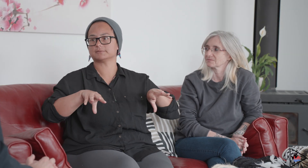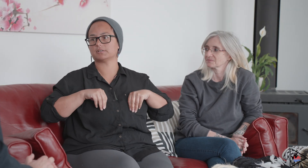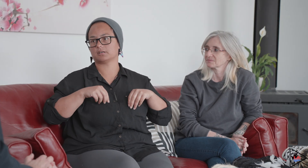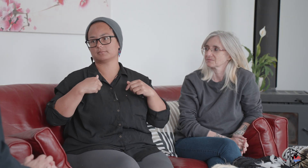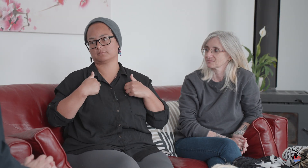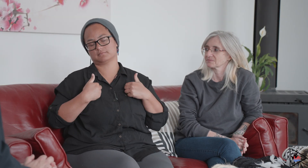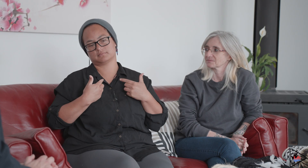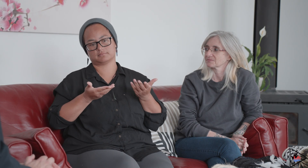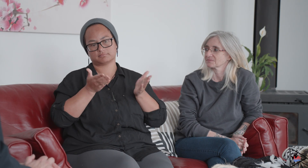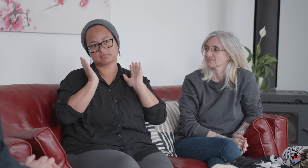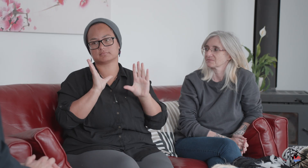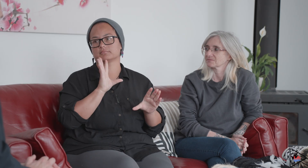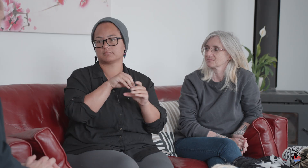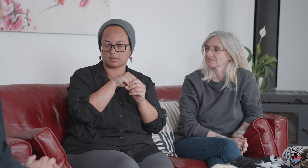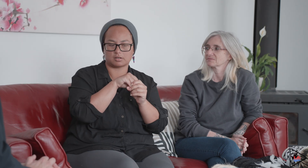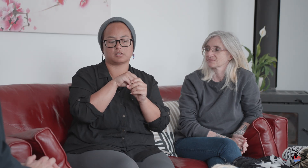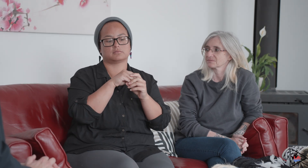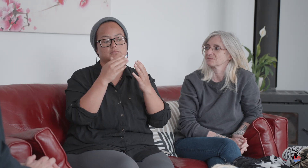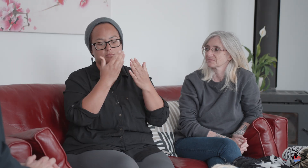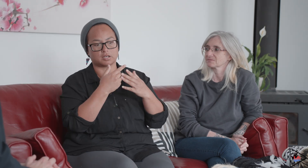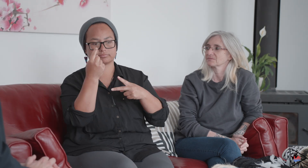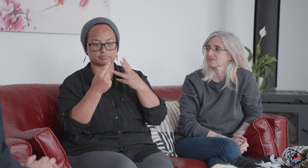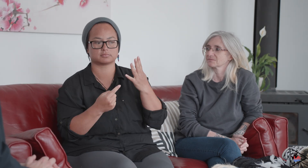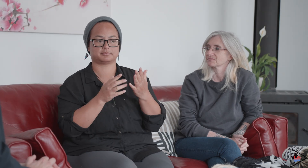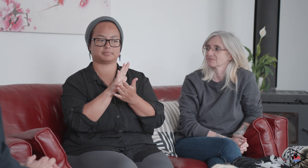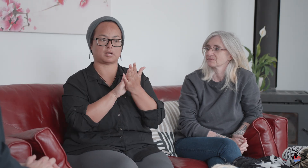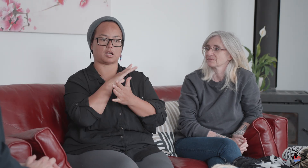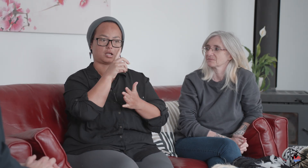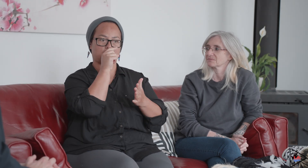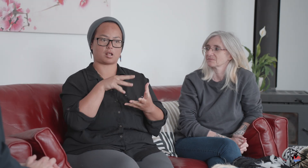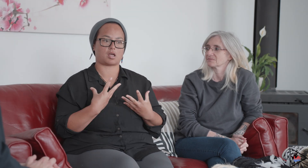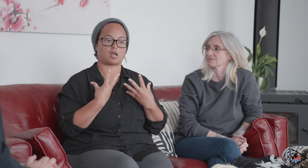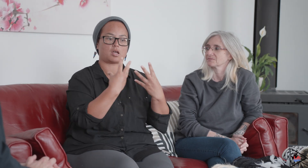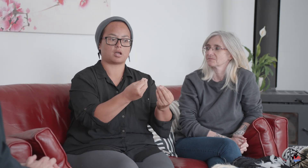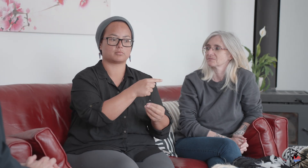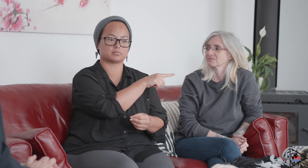so, I felt like, hey, I've got to put my hand up. I need to get involved and start taking some steps